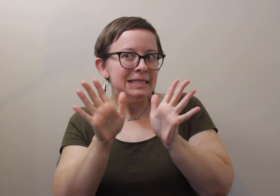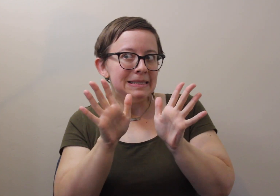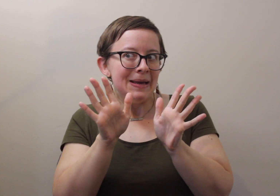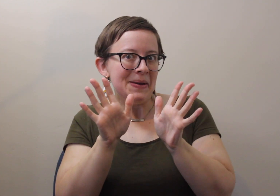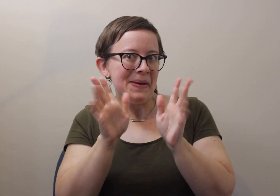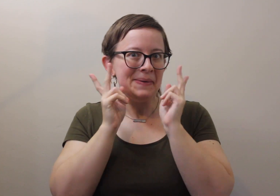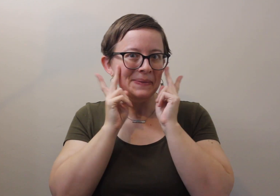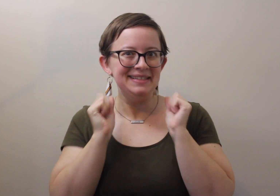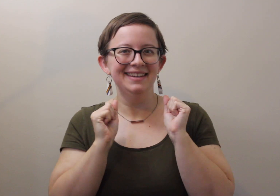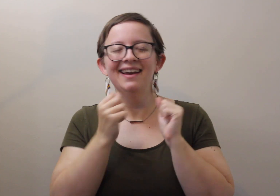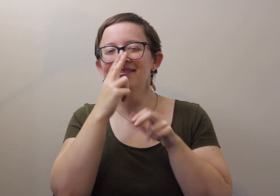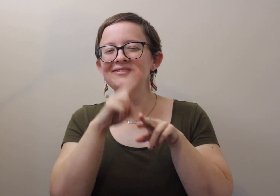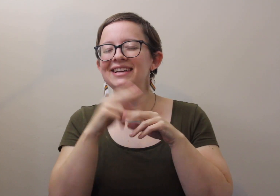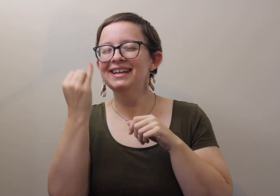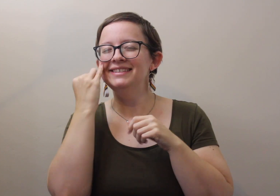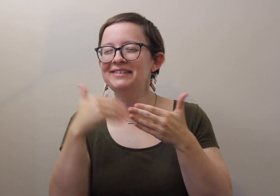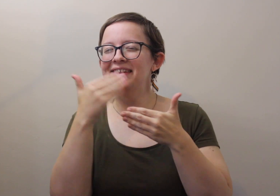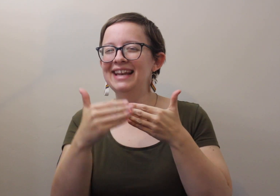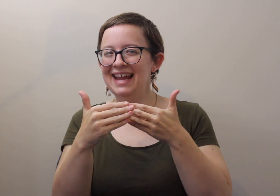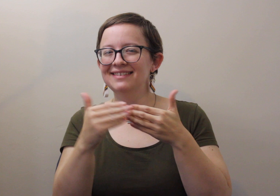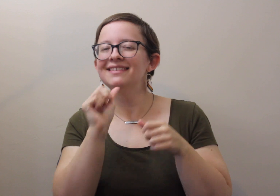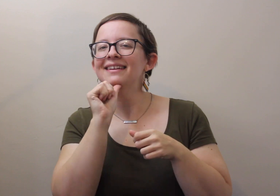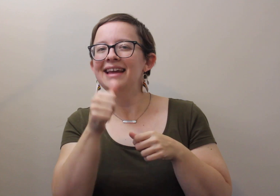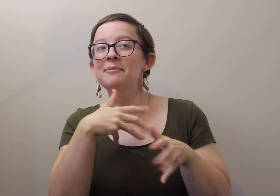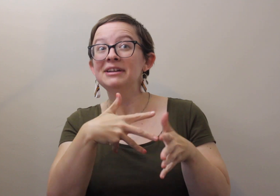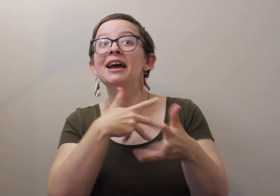We will see. I have a really fun idea for the next not pregnancy update,